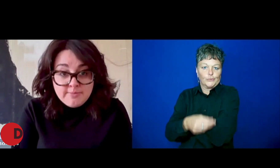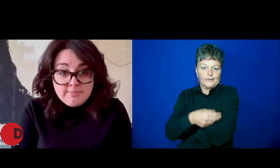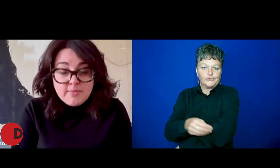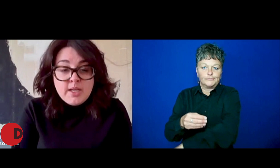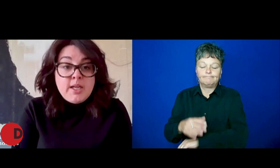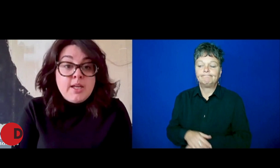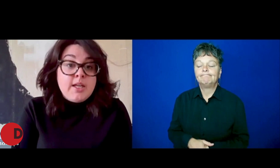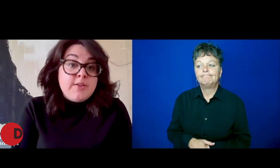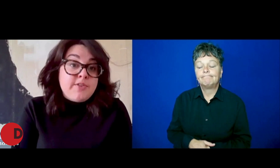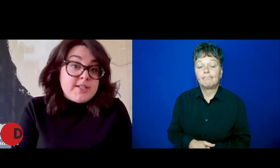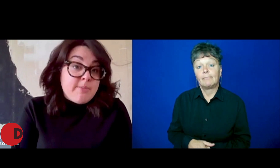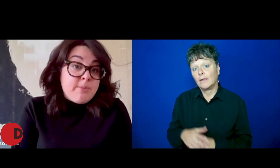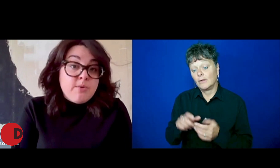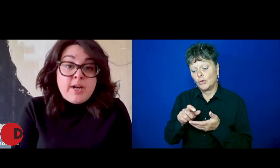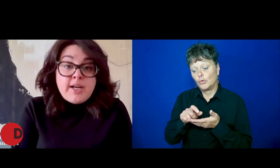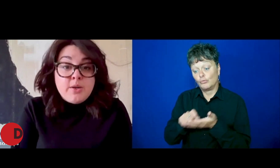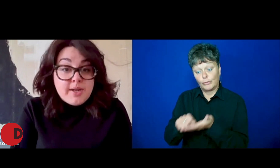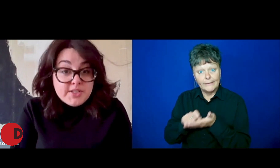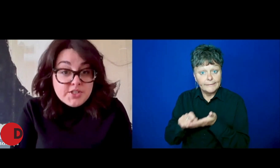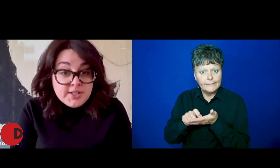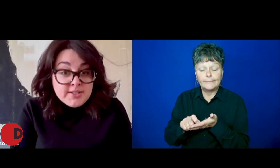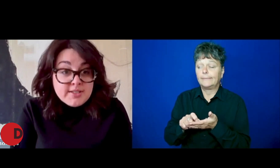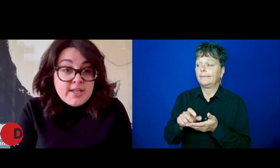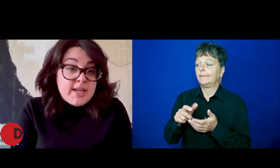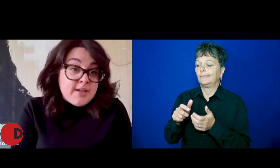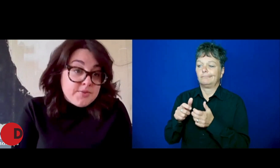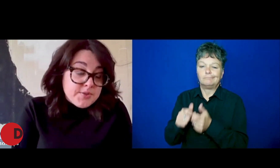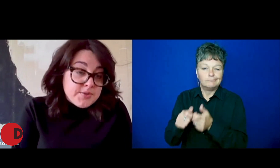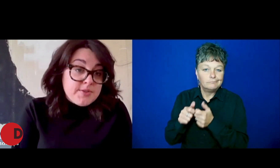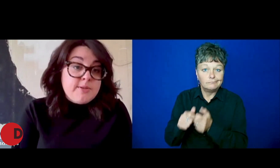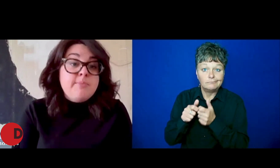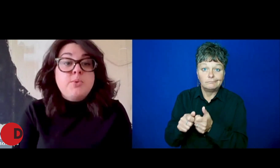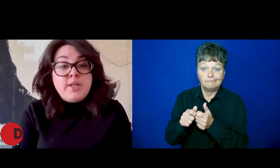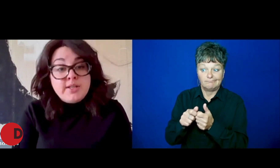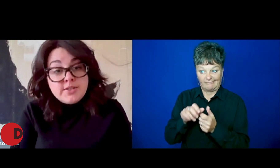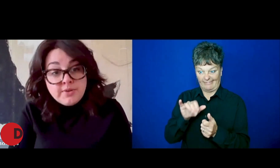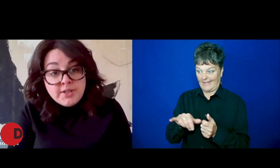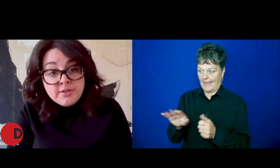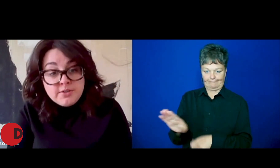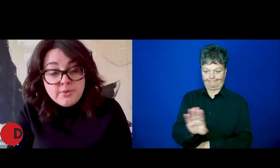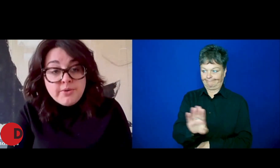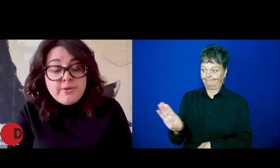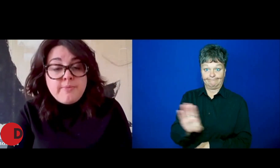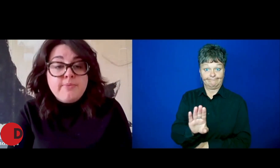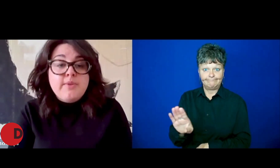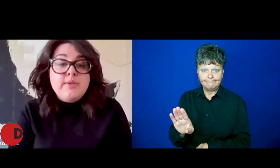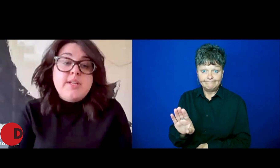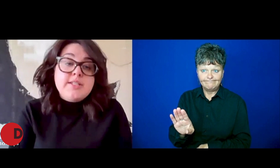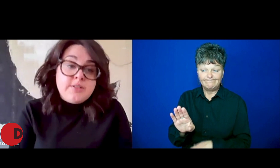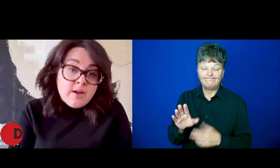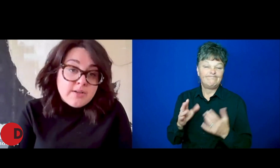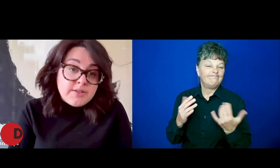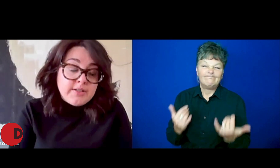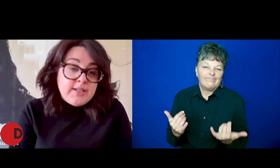(i.e., writing questions and answers between the screener and the donor)